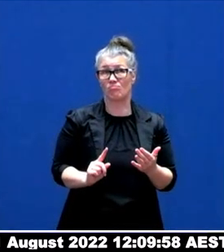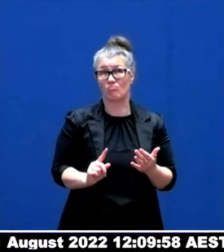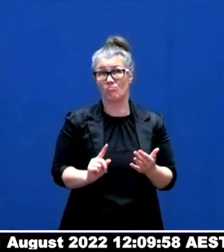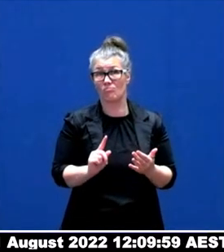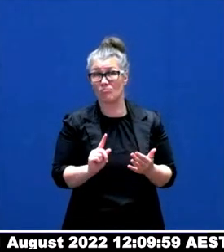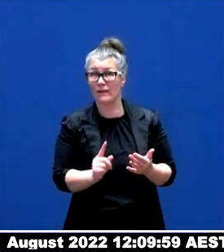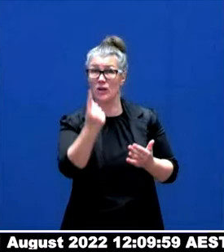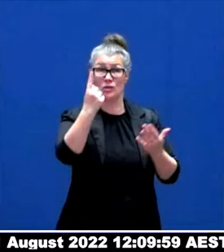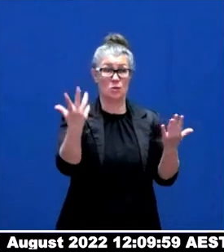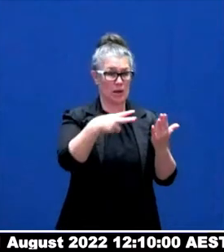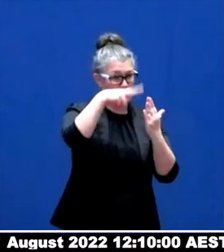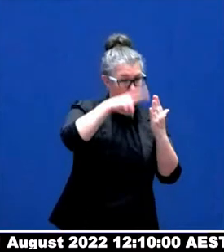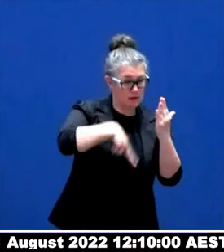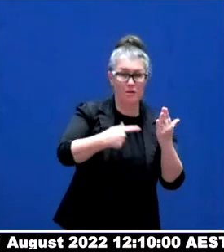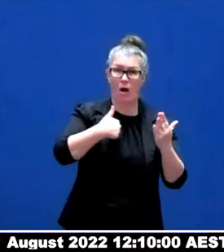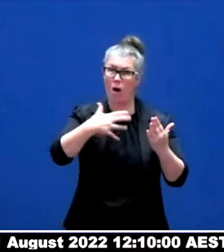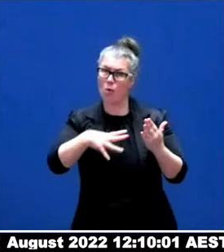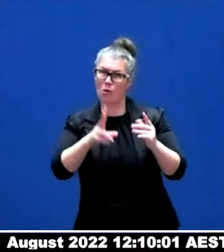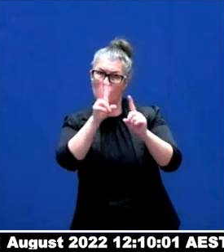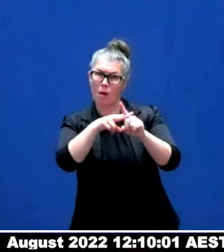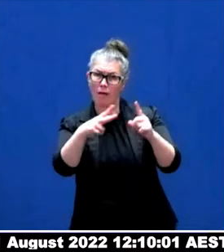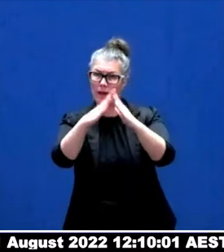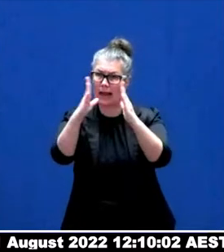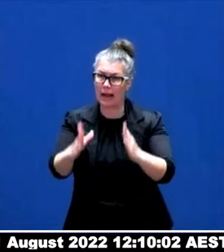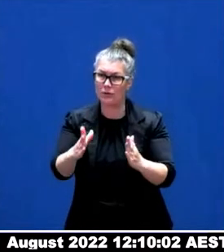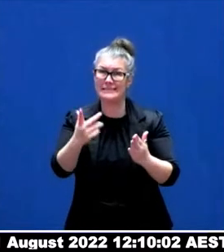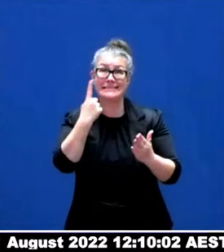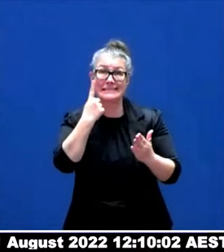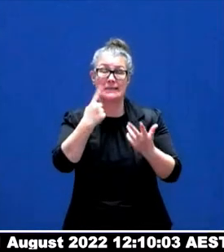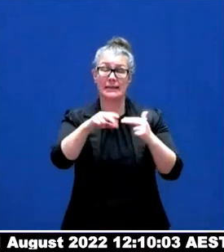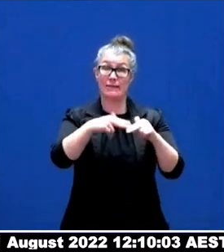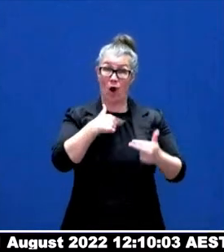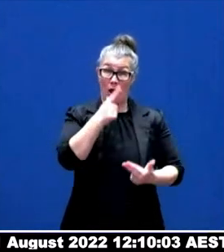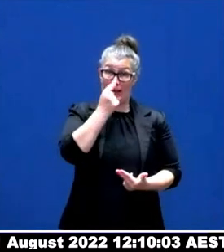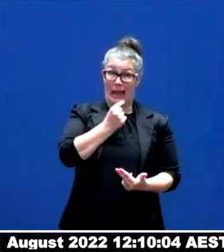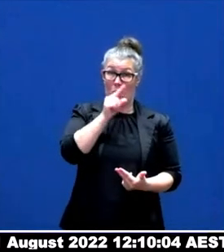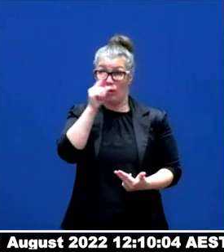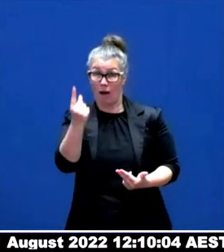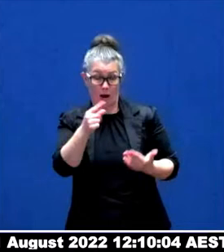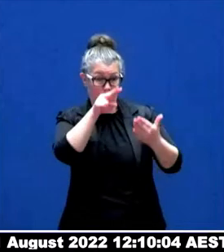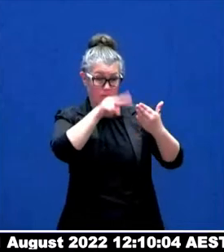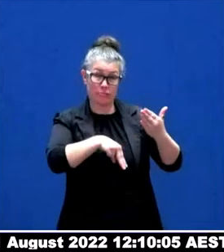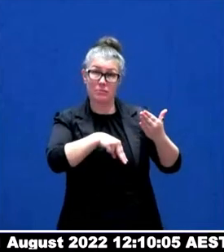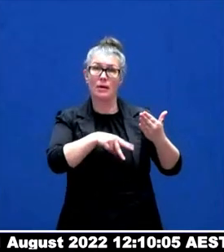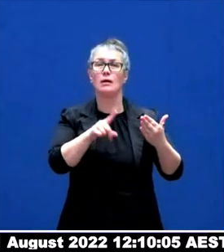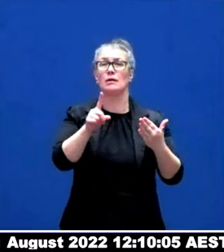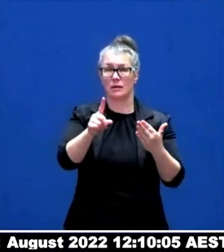apply for housing should go to work out if they're eligible or not? Yes, the housing policy would state the criteria.